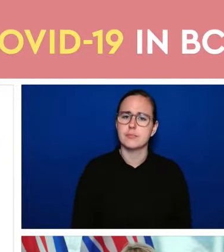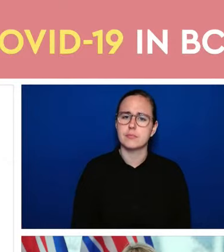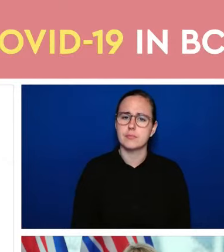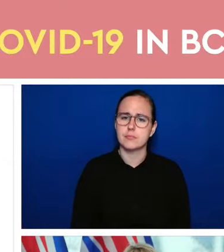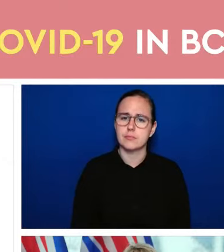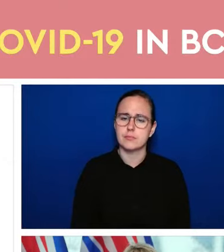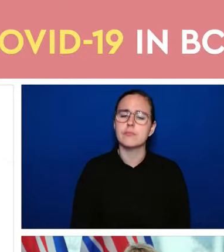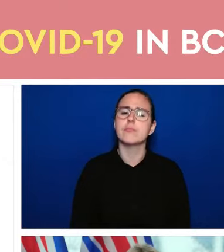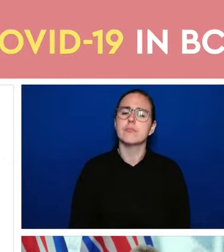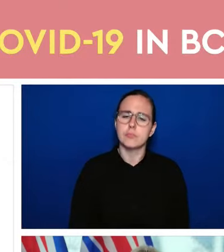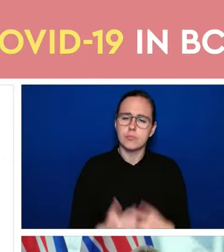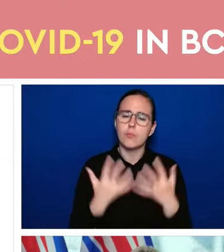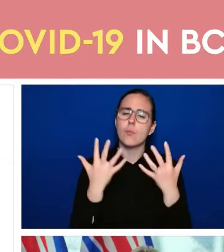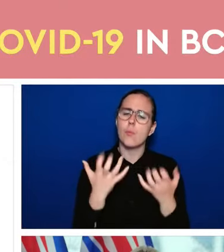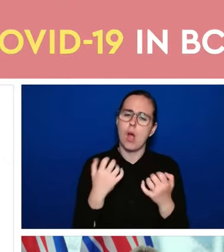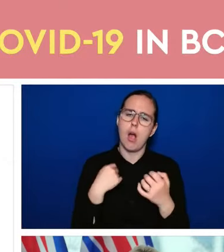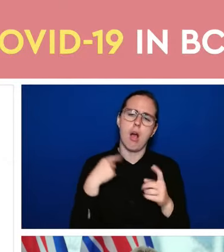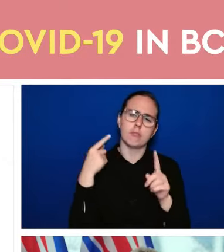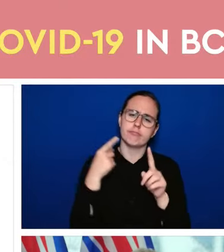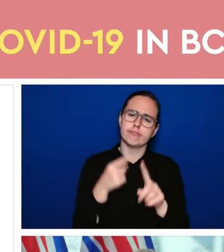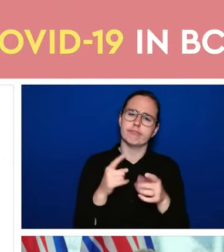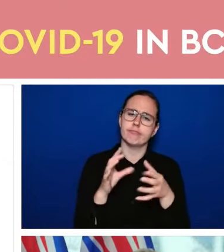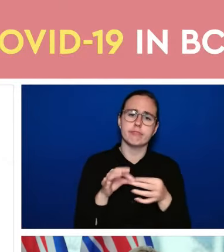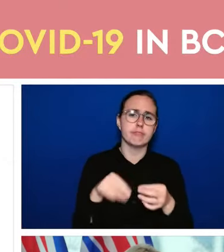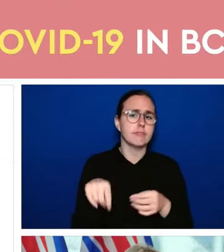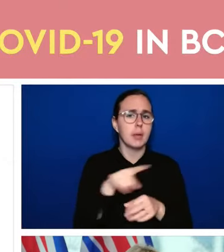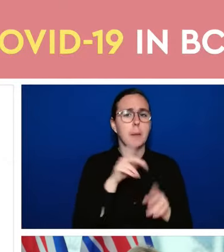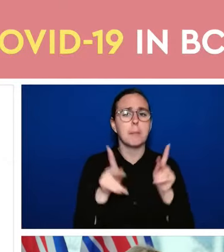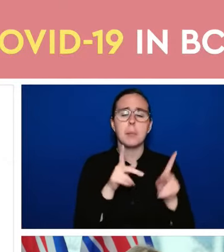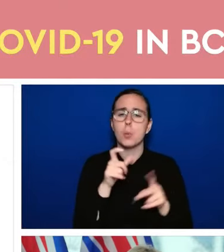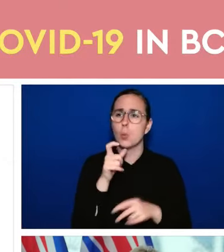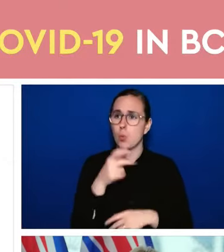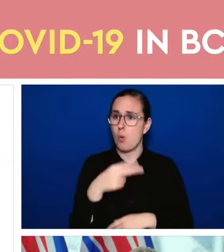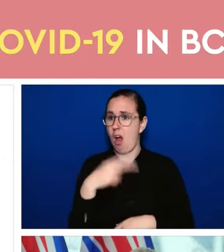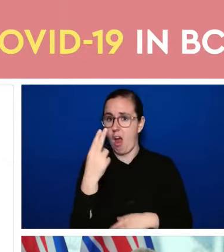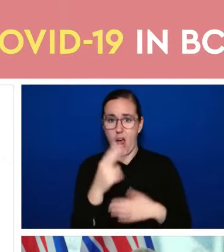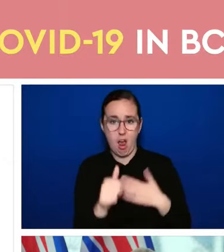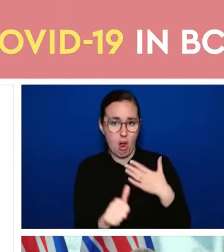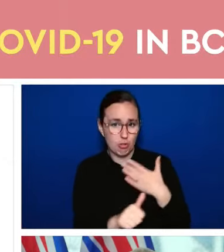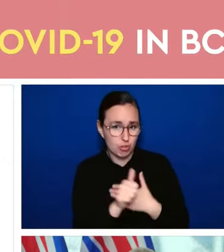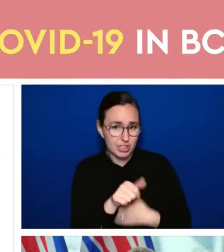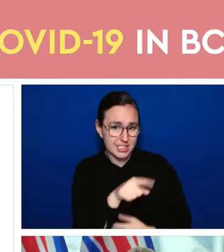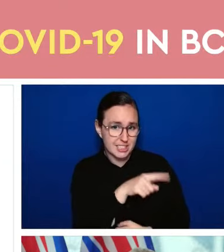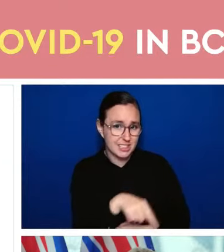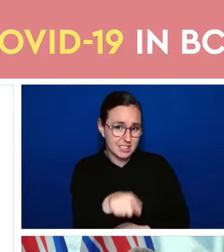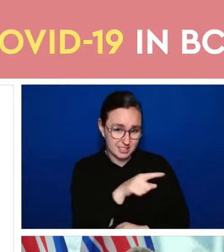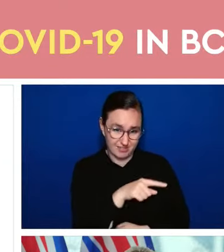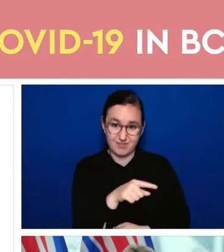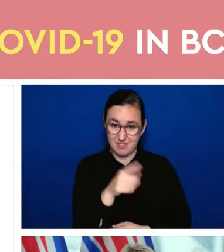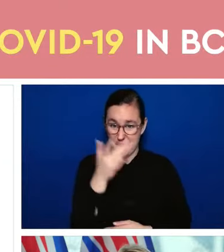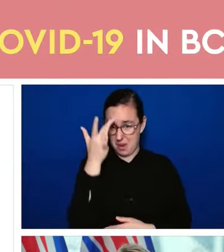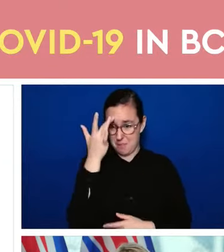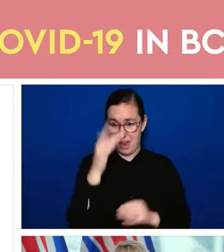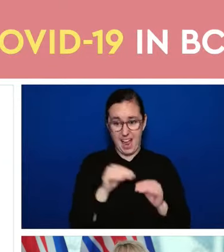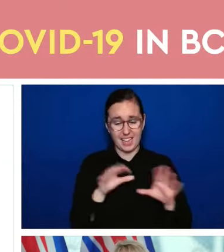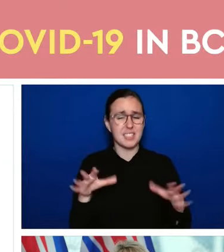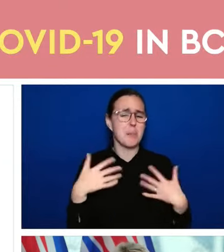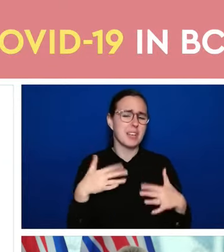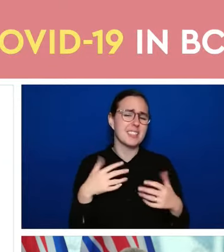of serious outcomes of covert nineteen. Well the pandemic is challenged all of us in different ways for the group of